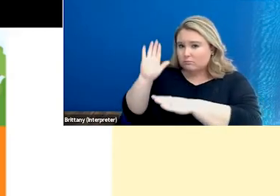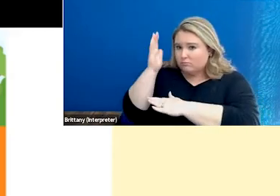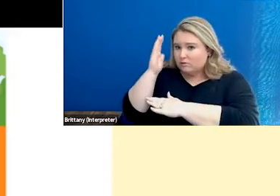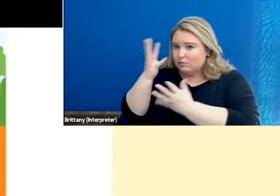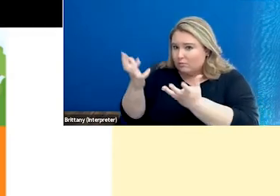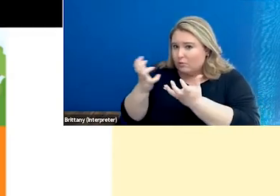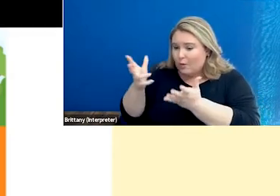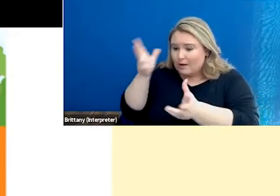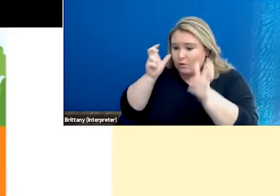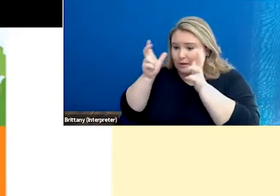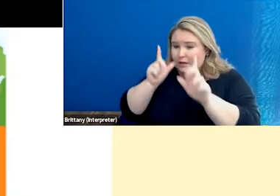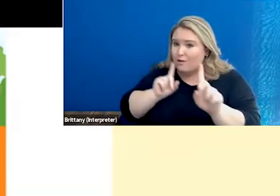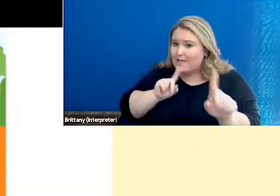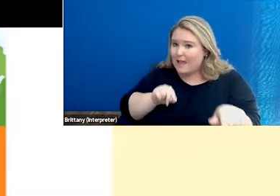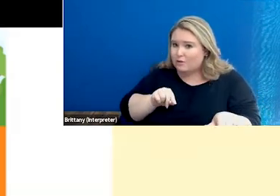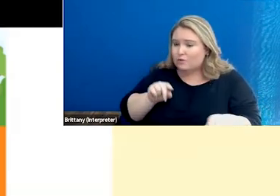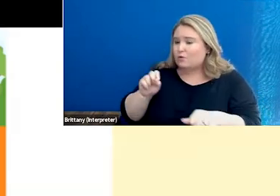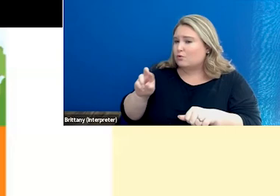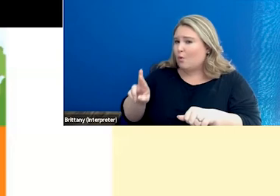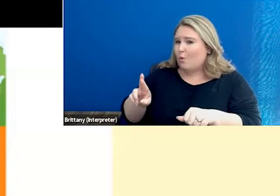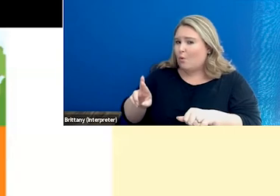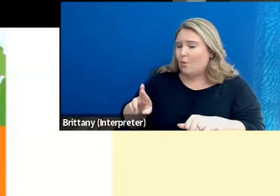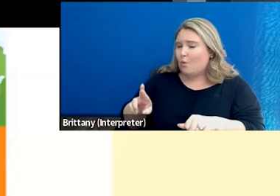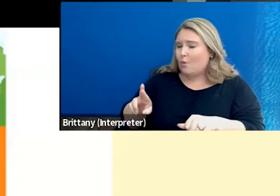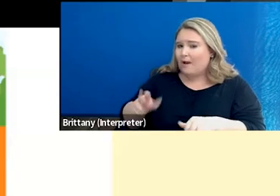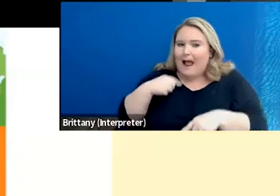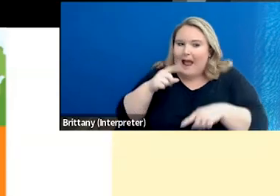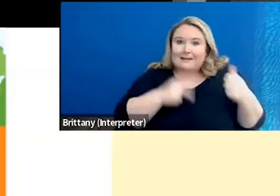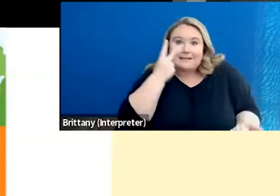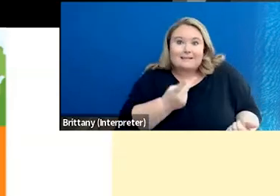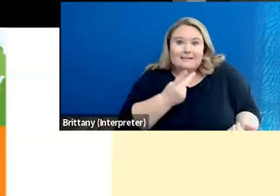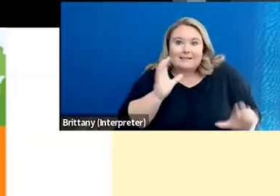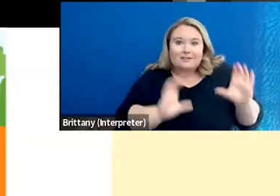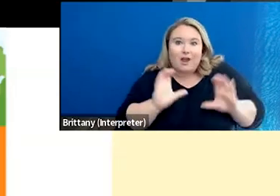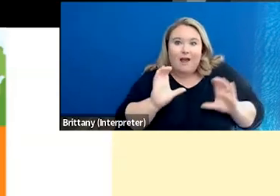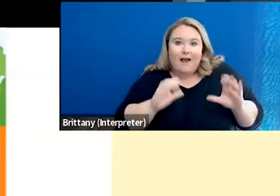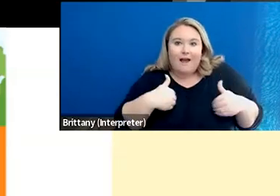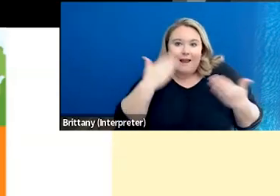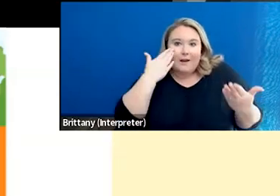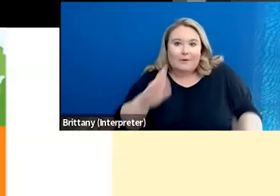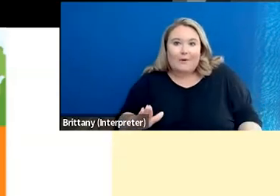or they're specific and you... because I can't see the chat so I don't know. [Janiece] There was one. Okay.